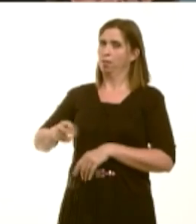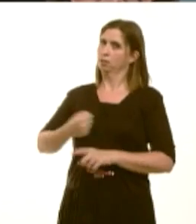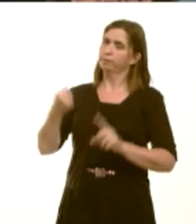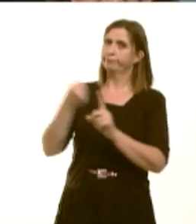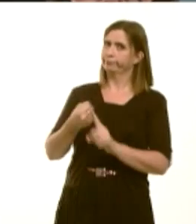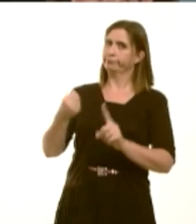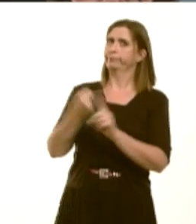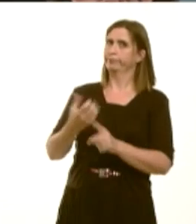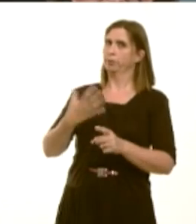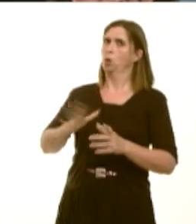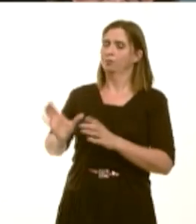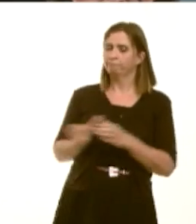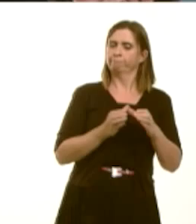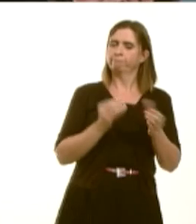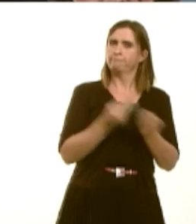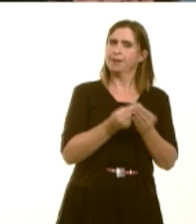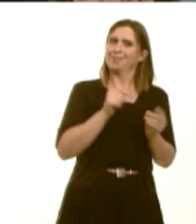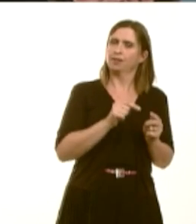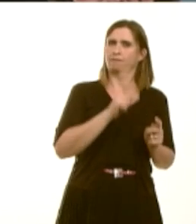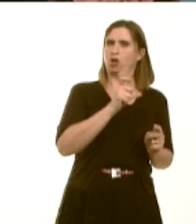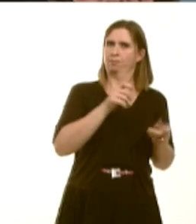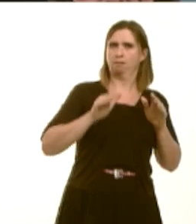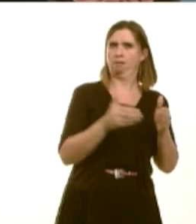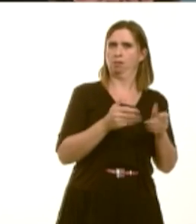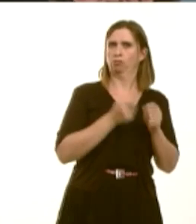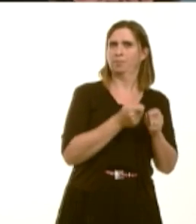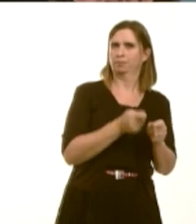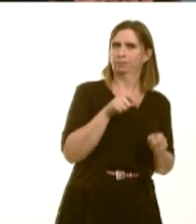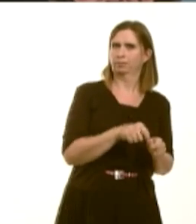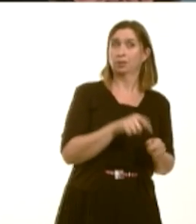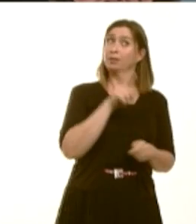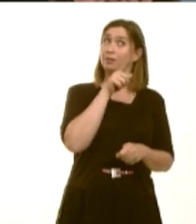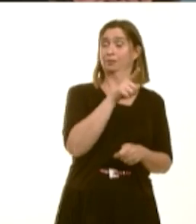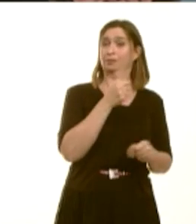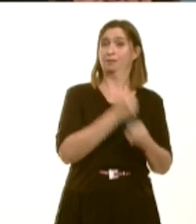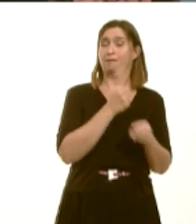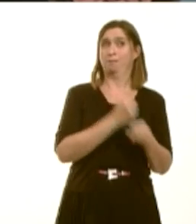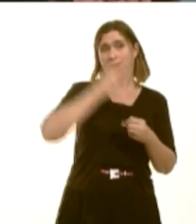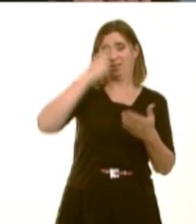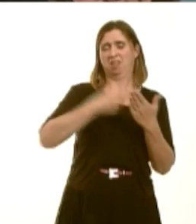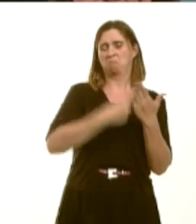It is regrettable that you, as the Government, have chosen not to adjust your policy to meet